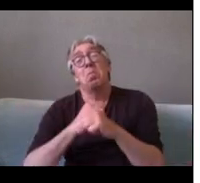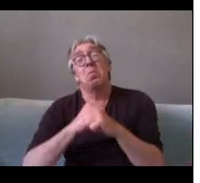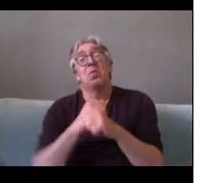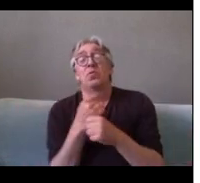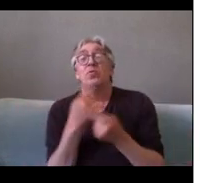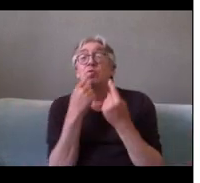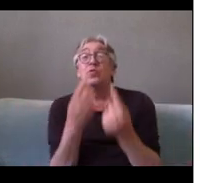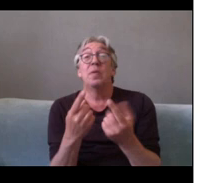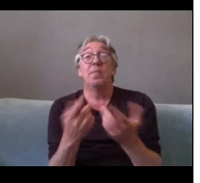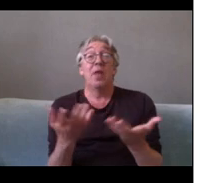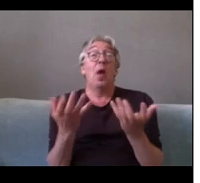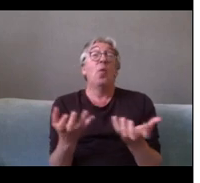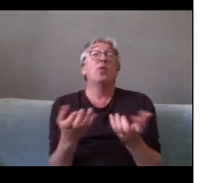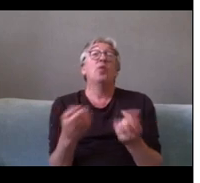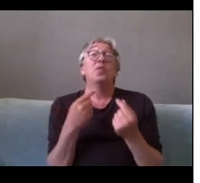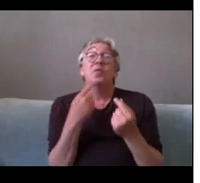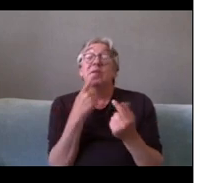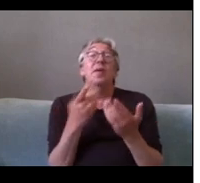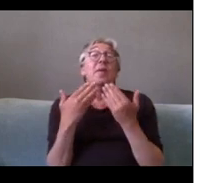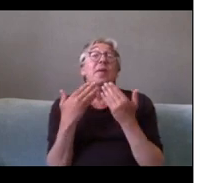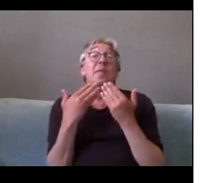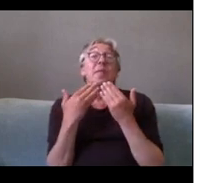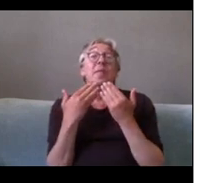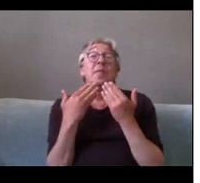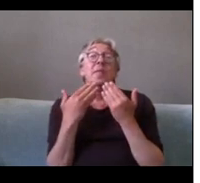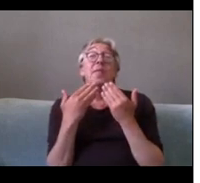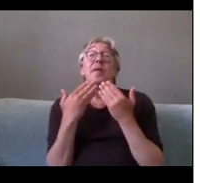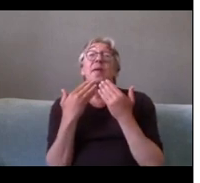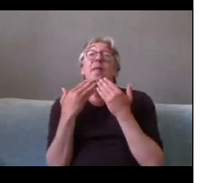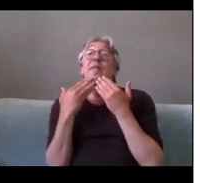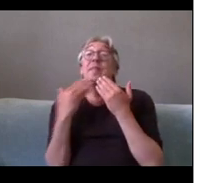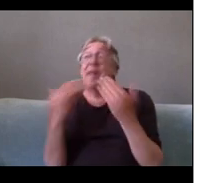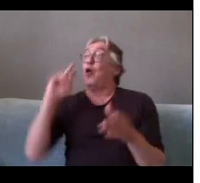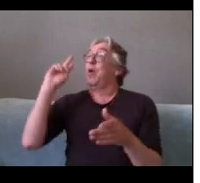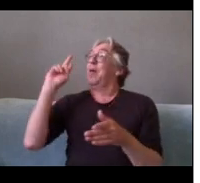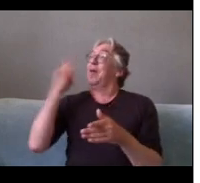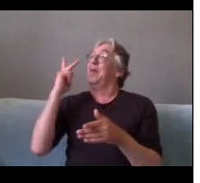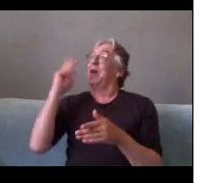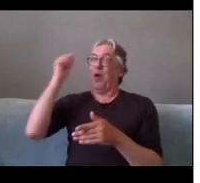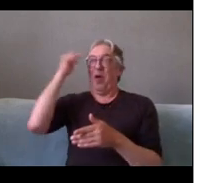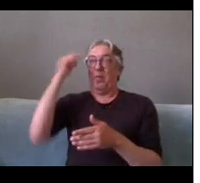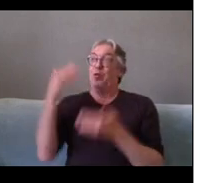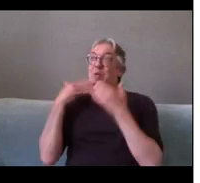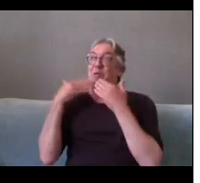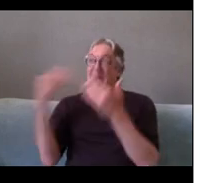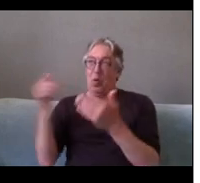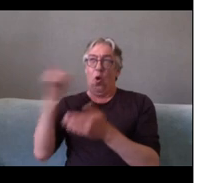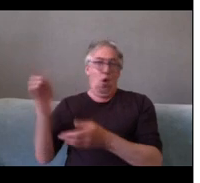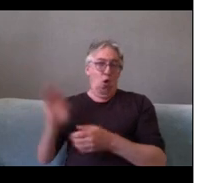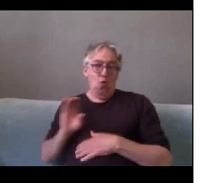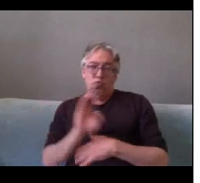to thank the Kenya Government for funding the census. Our census was funded by the Government.